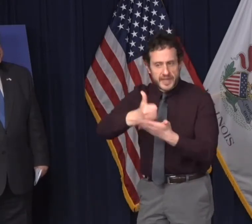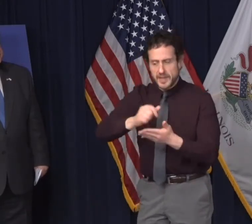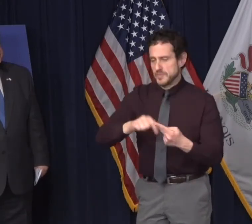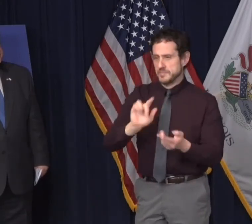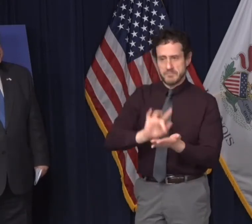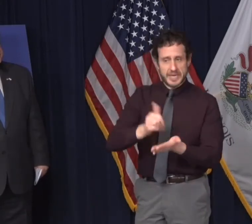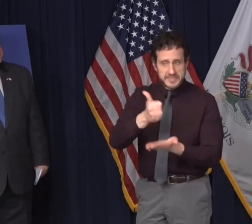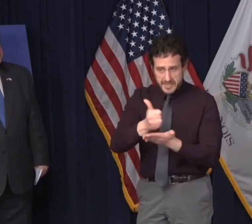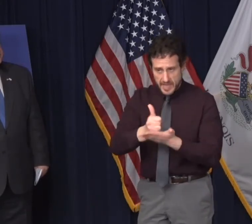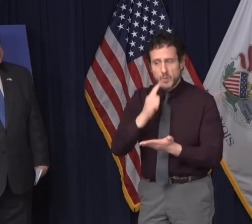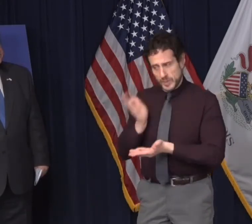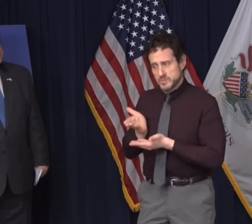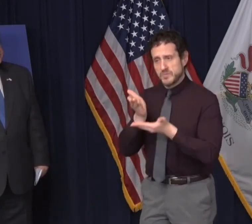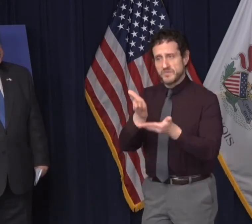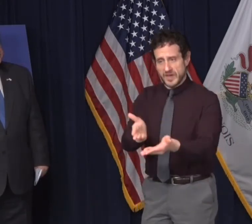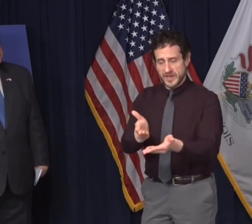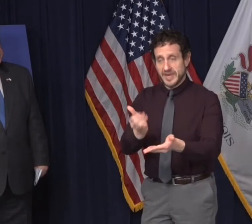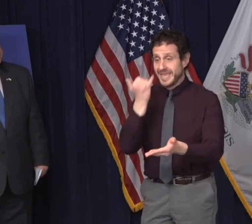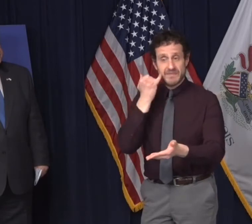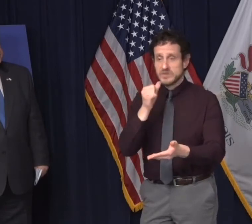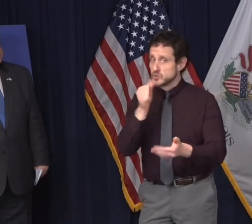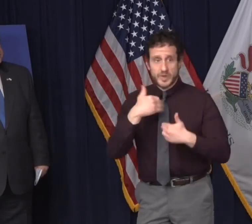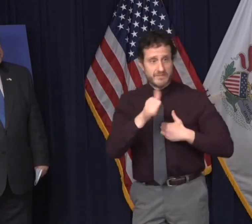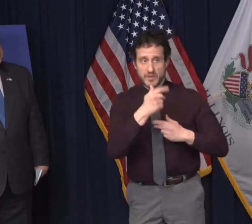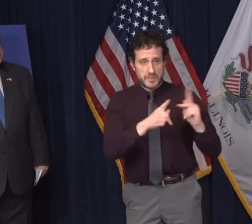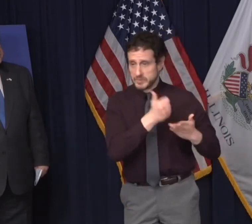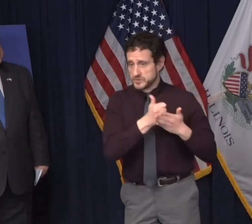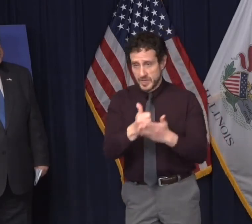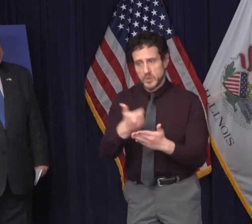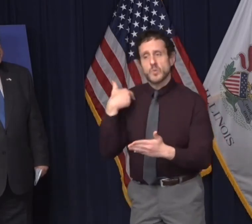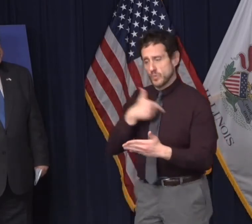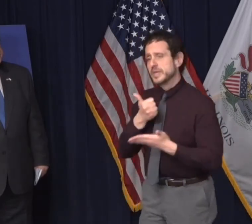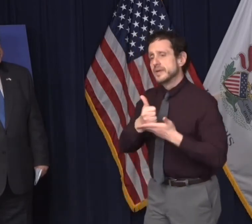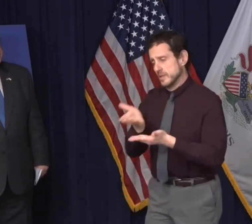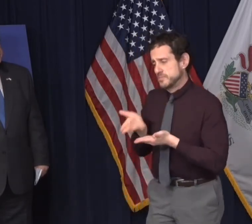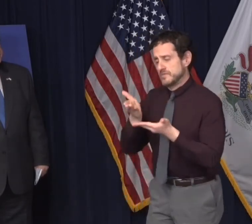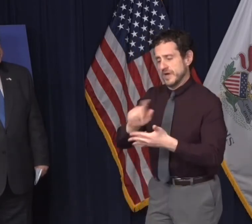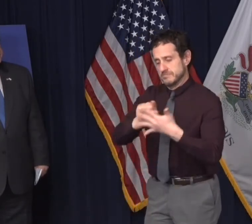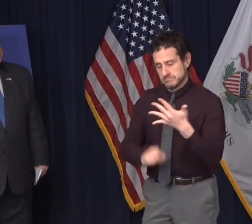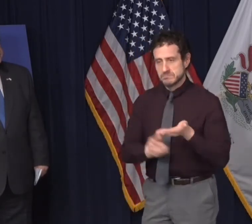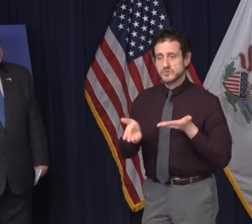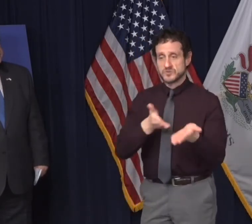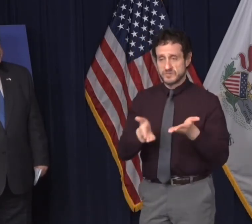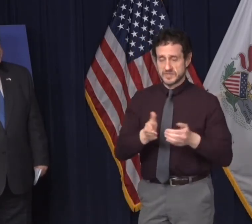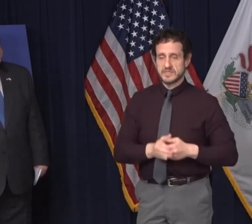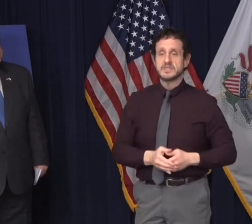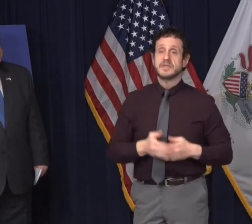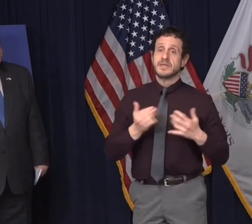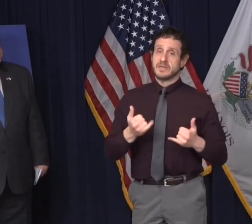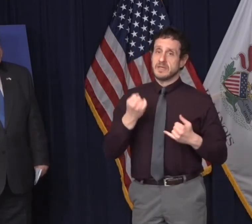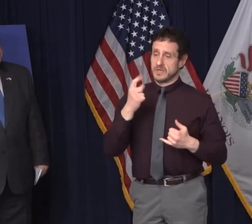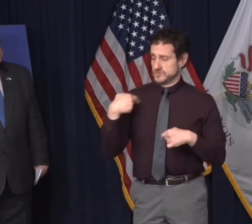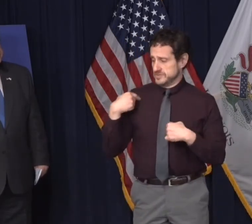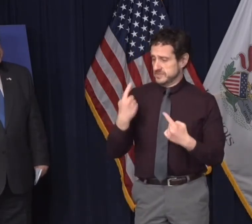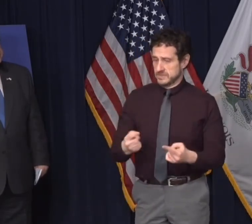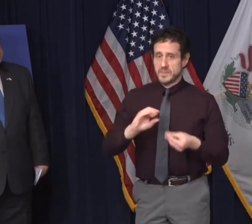THEY WILL ADDRESS NEEDS FOR PROVISIONS SUP AS FOOD, LAUNDRY, MEDICATION, IF NO ONE ELSE IS AVAILABLE TO PROVIDE THOSE SERVICES.